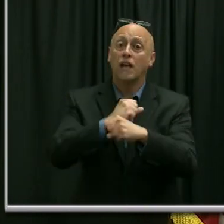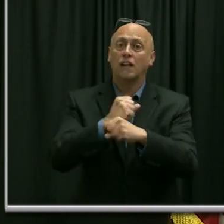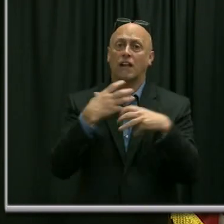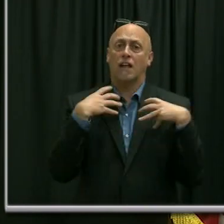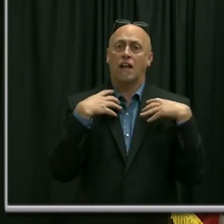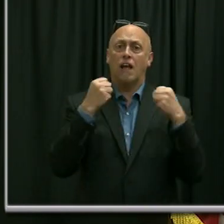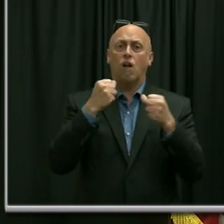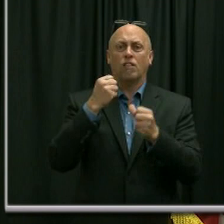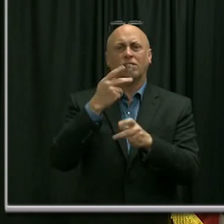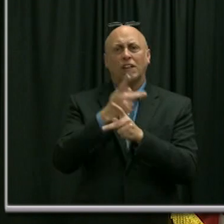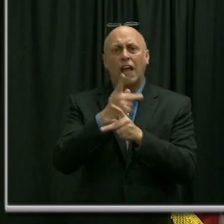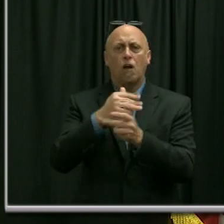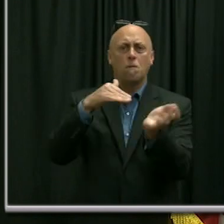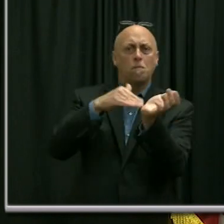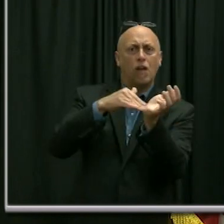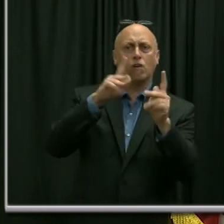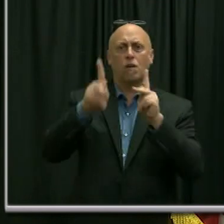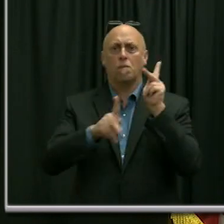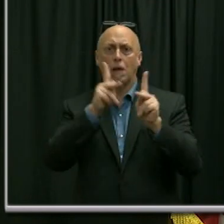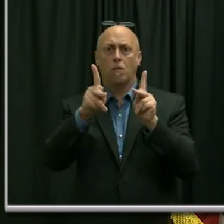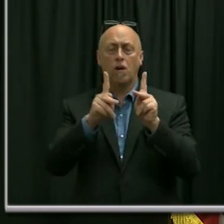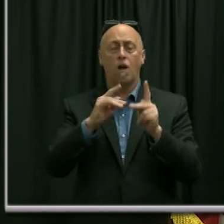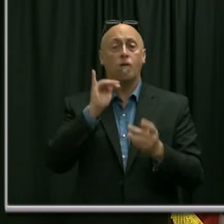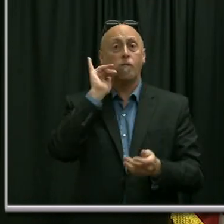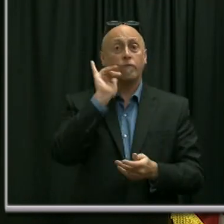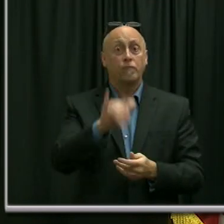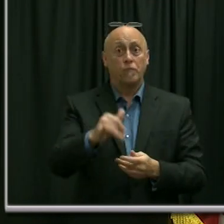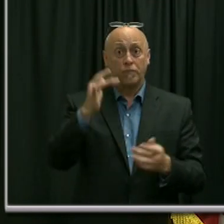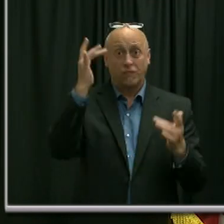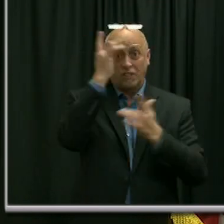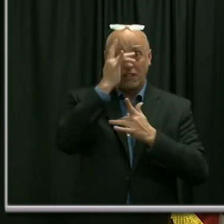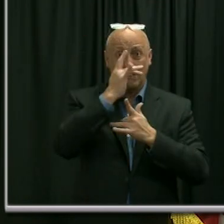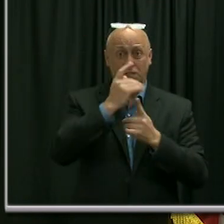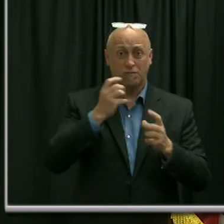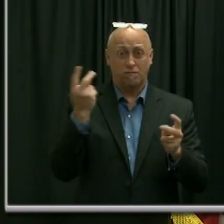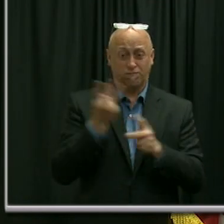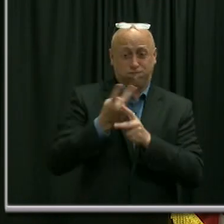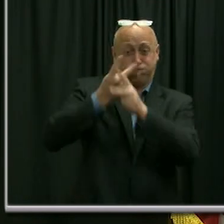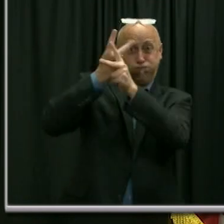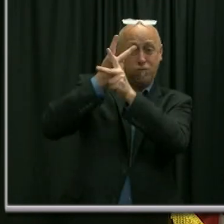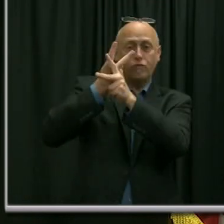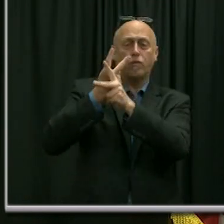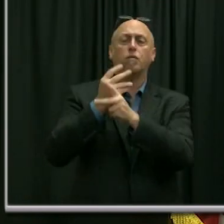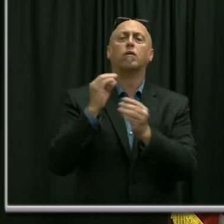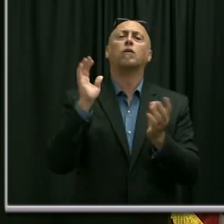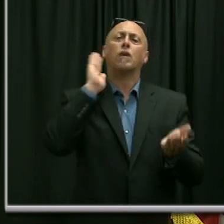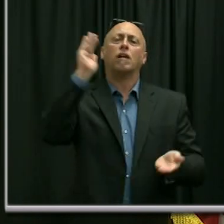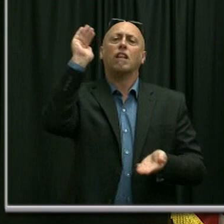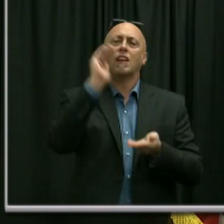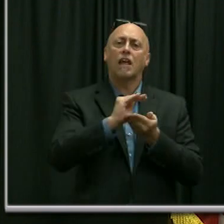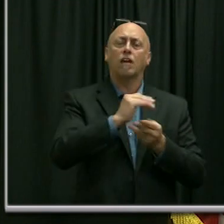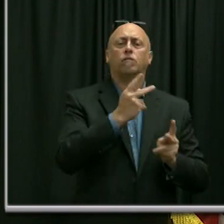PROVIDERS BY FLATTENING THE CURVE OF THE CORONA VIRUS